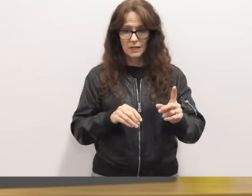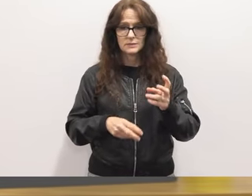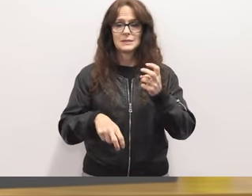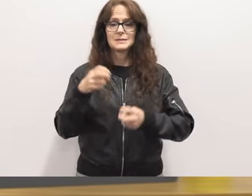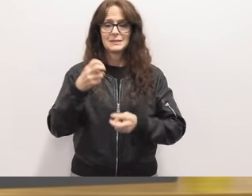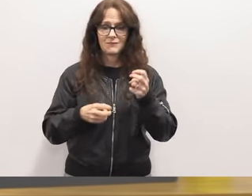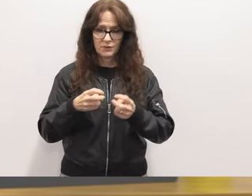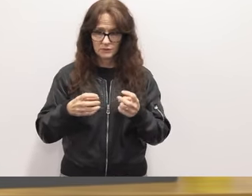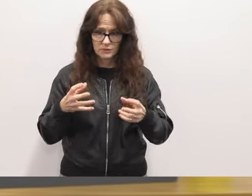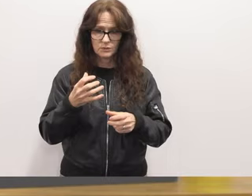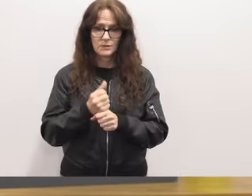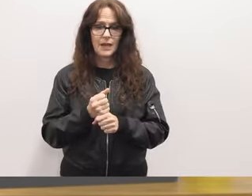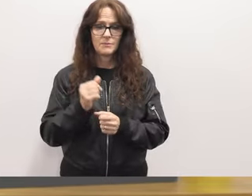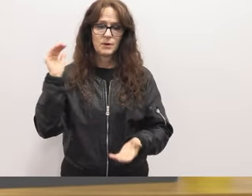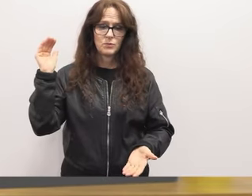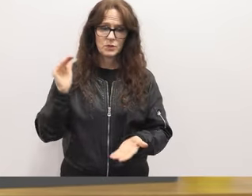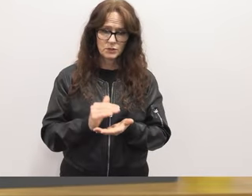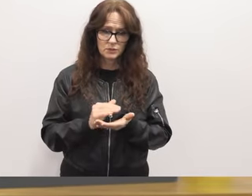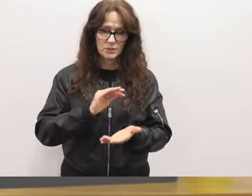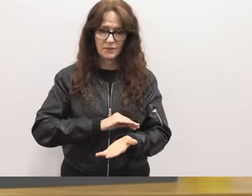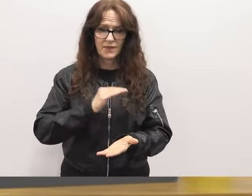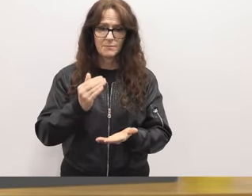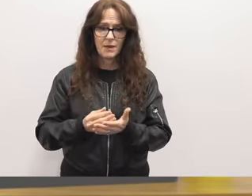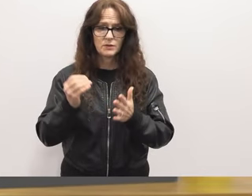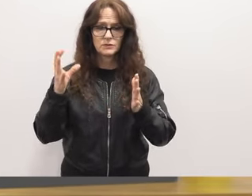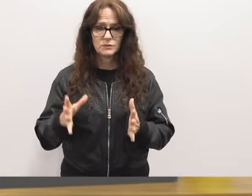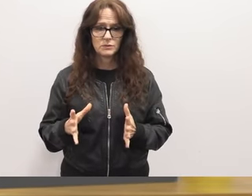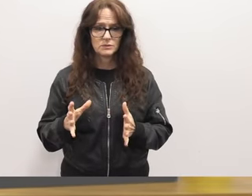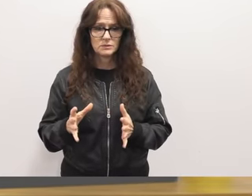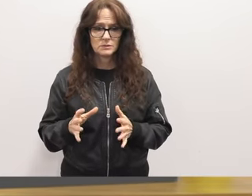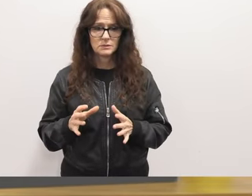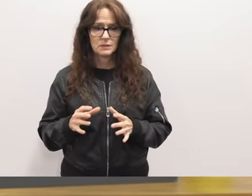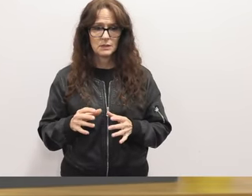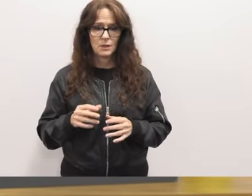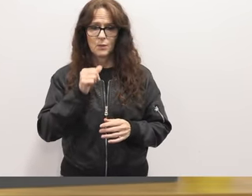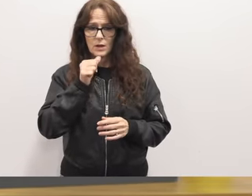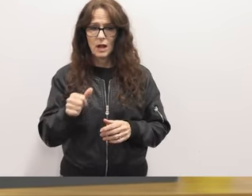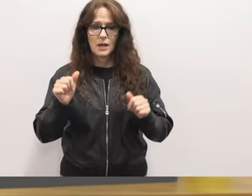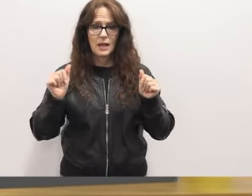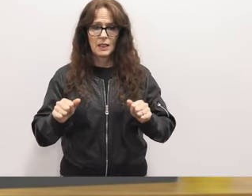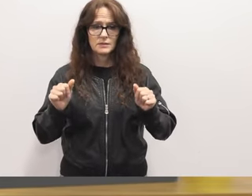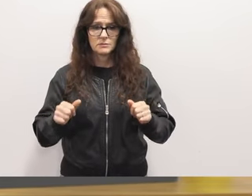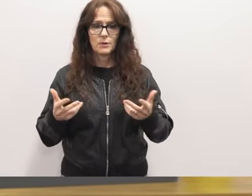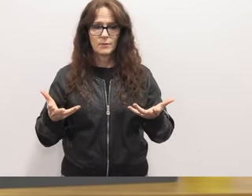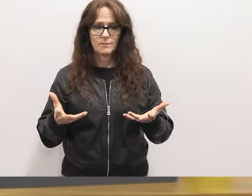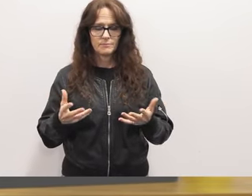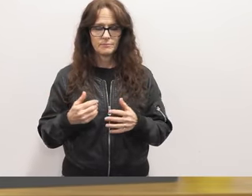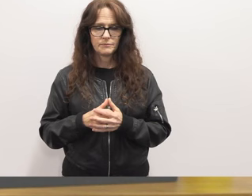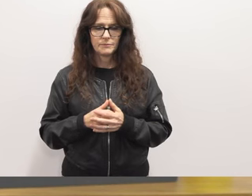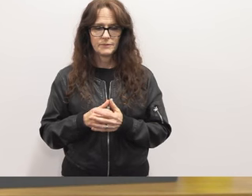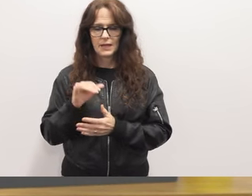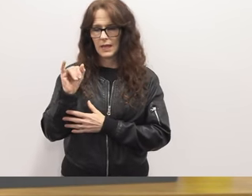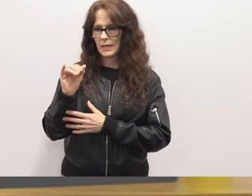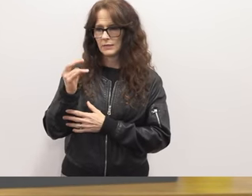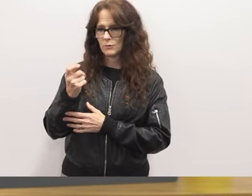but reducing the amount of students that were ineligible. [Jill Baker] Yeah. A through G ineligible. [Jill Baker] That would be an interim goal